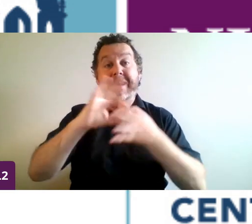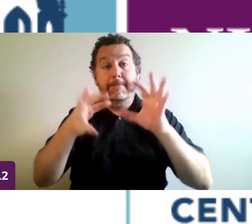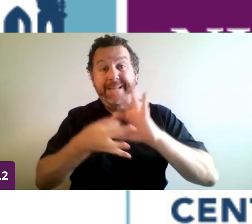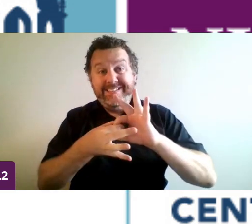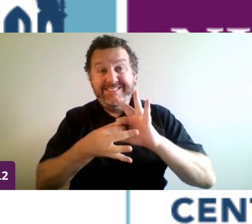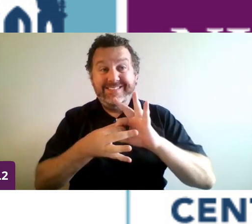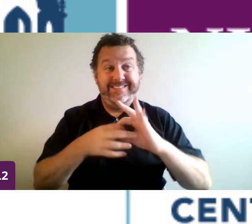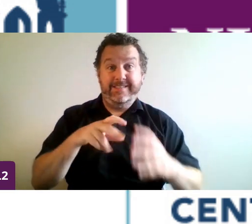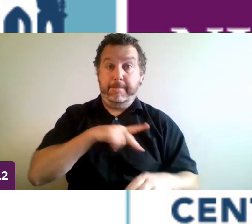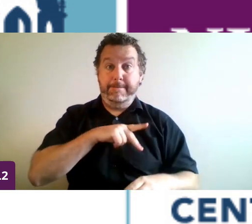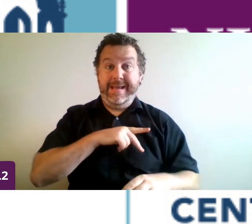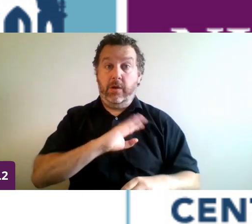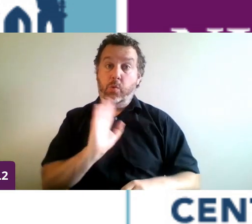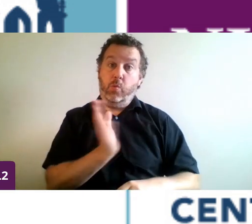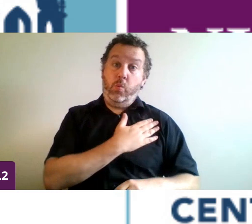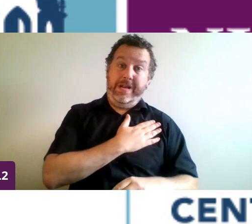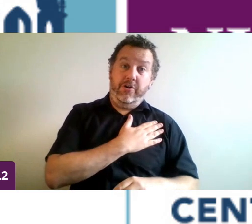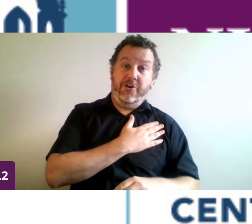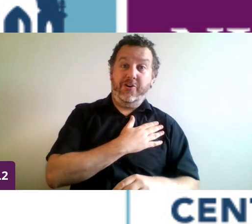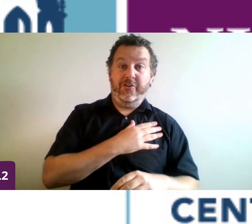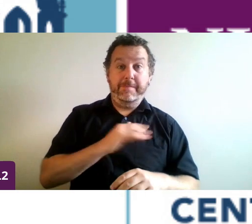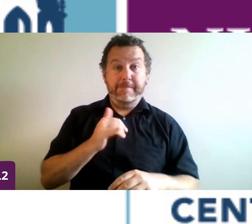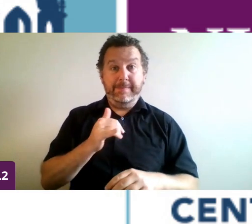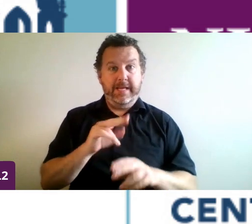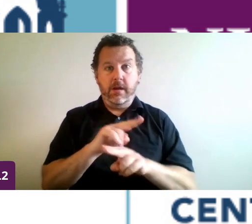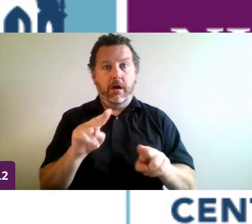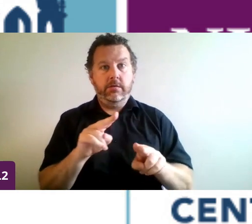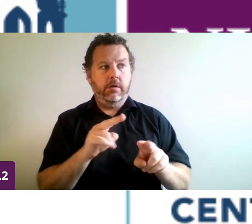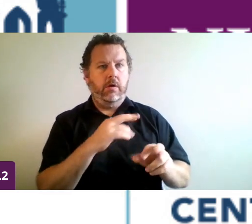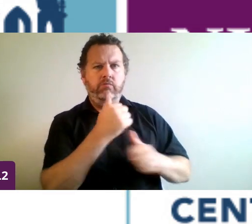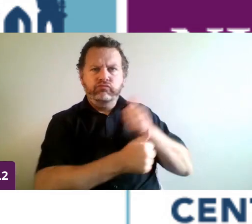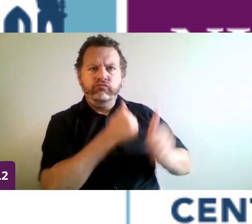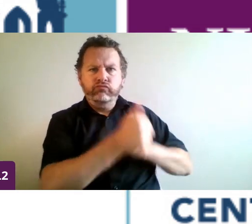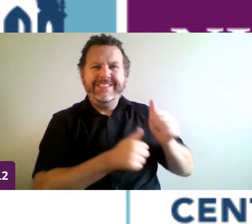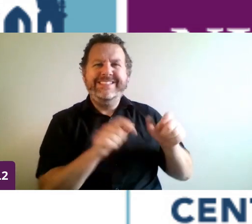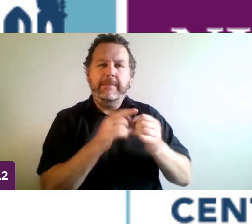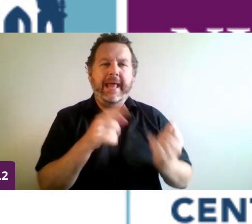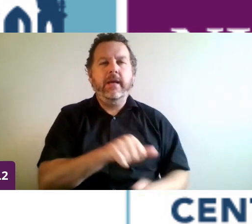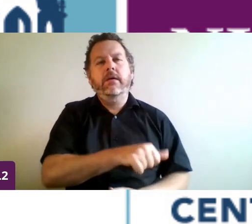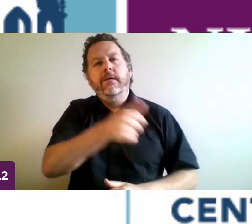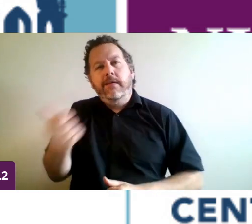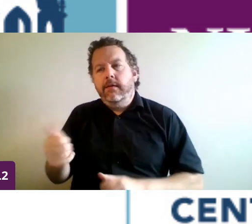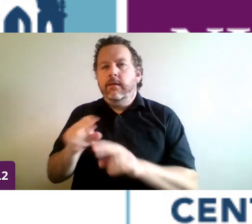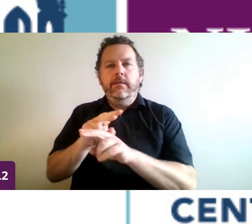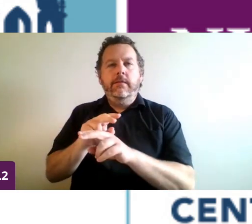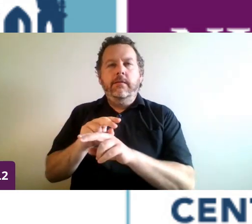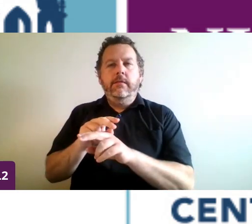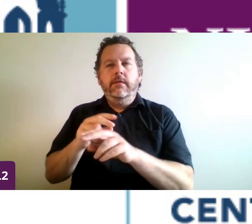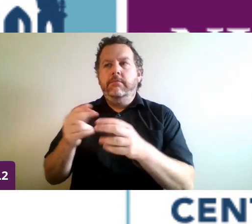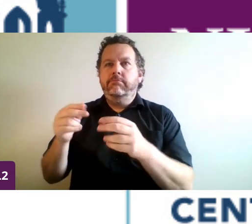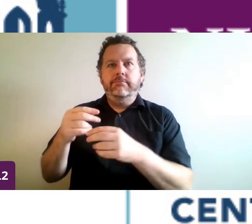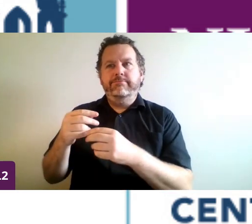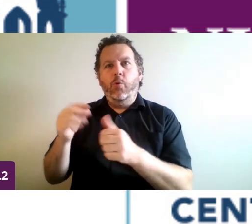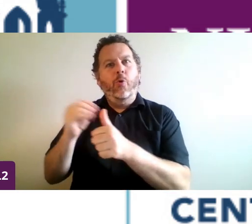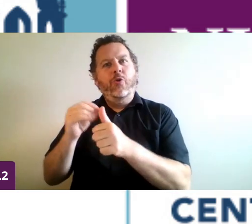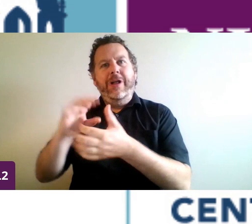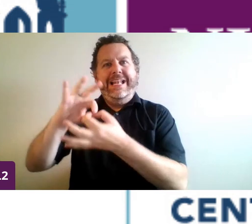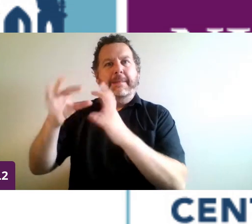respected as a badminton player. Because of the issue of people with disabilities in the society.